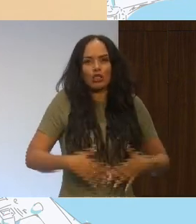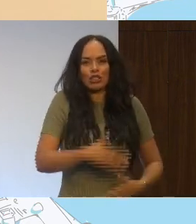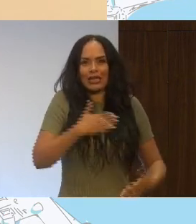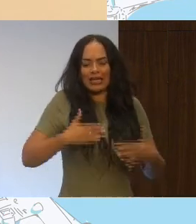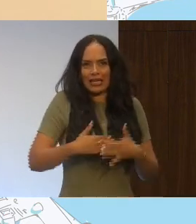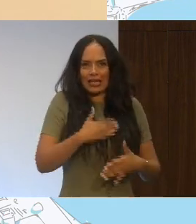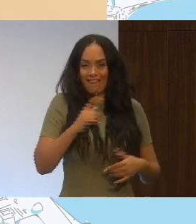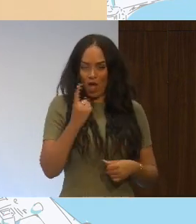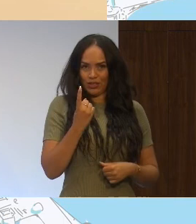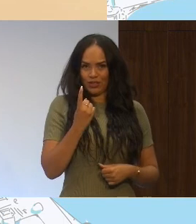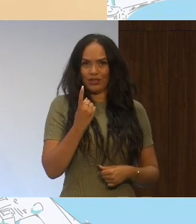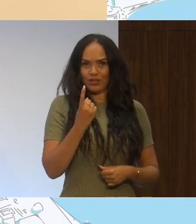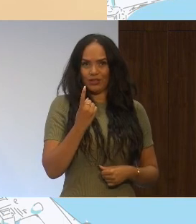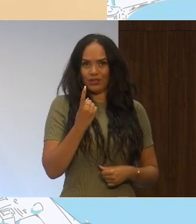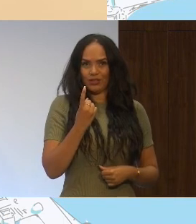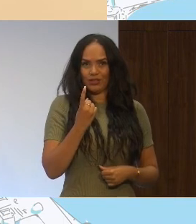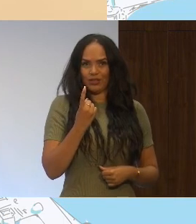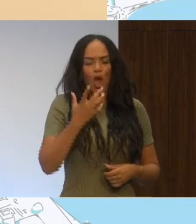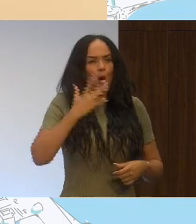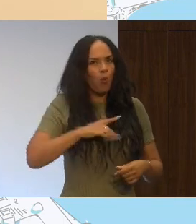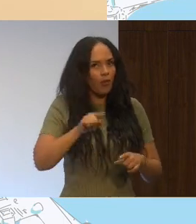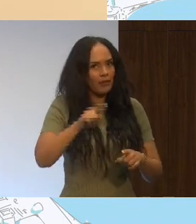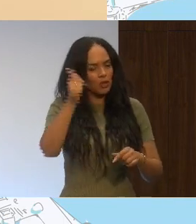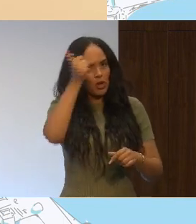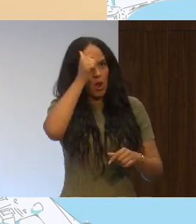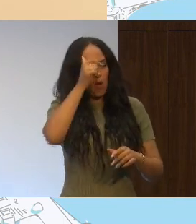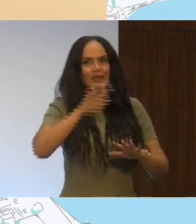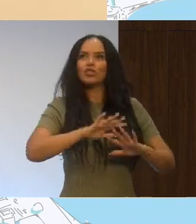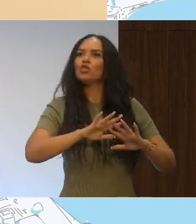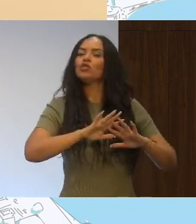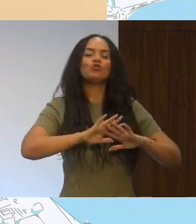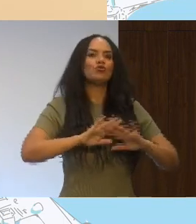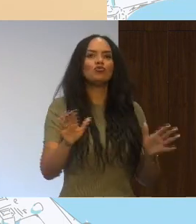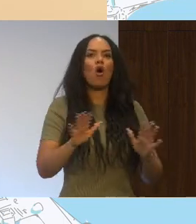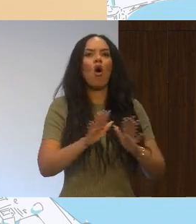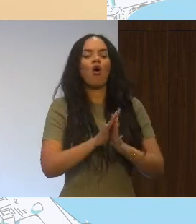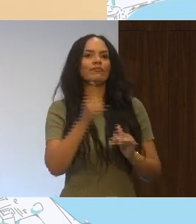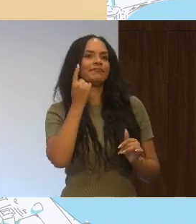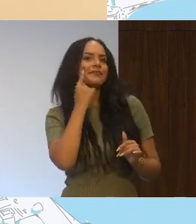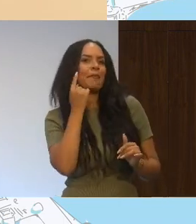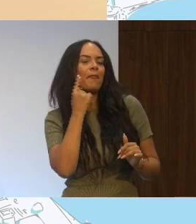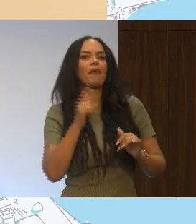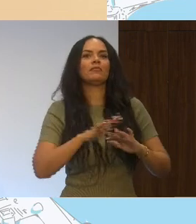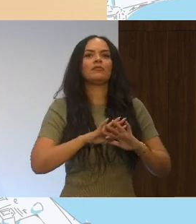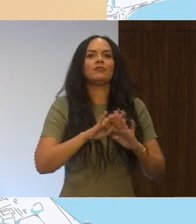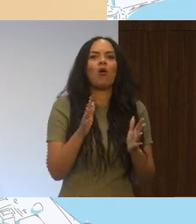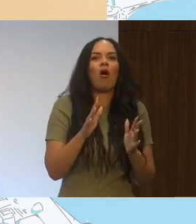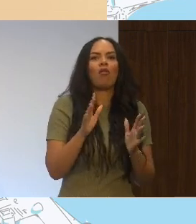them to understand it's not some vague shopping list of things to do this biology here and that's why we're doing it and get on the program.